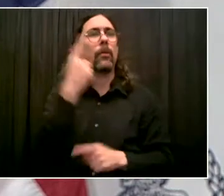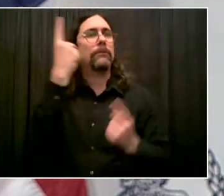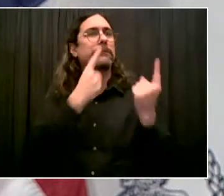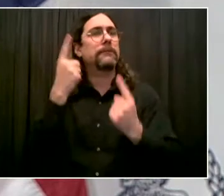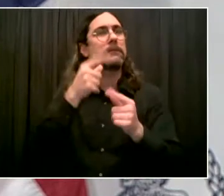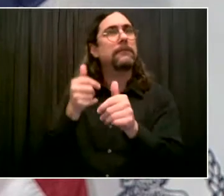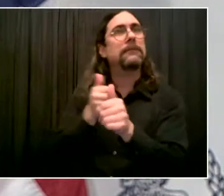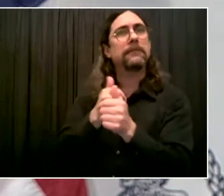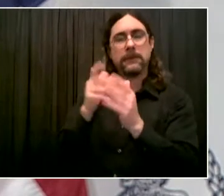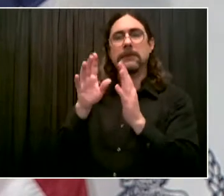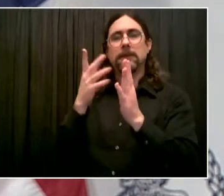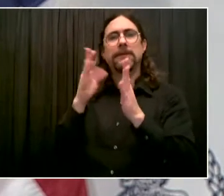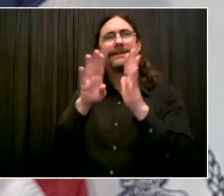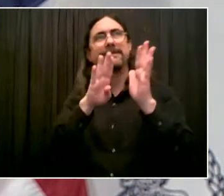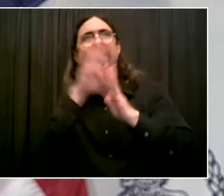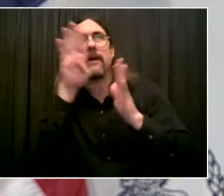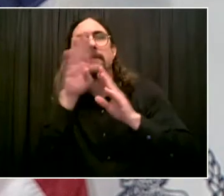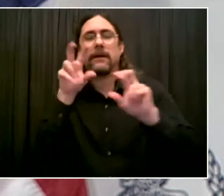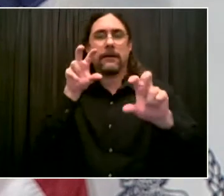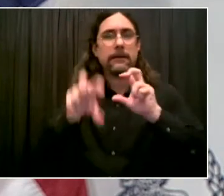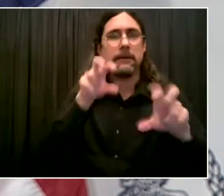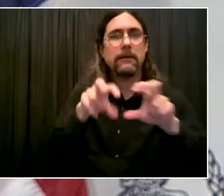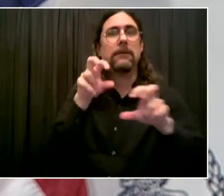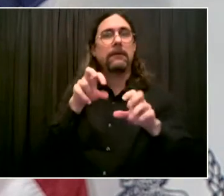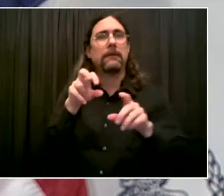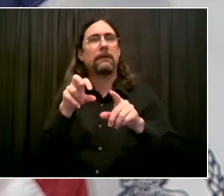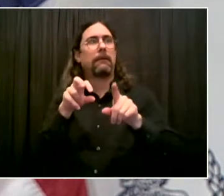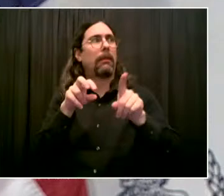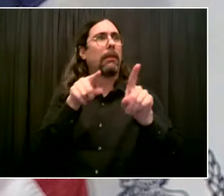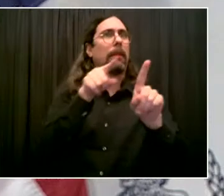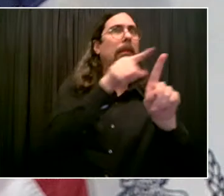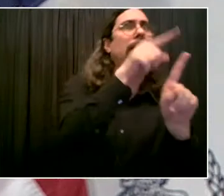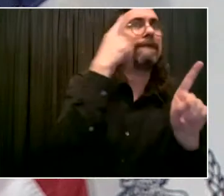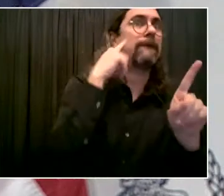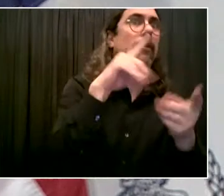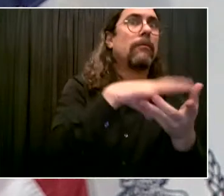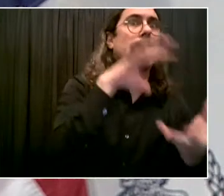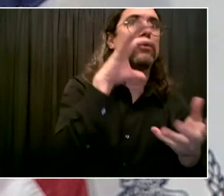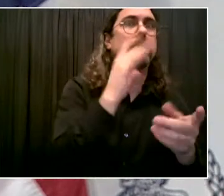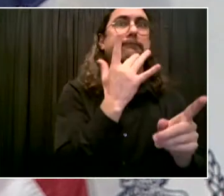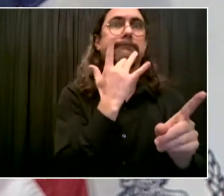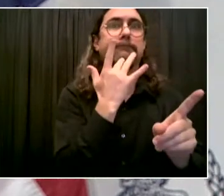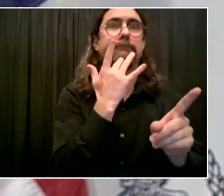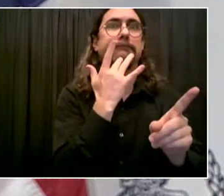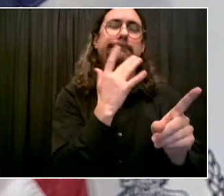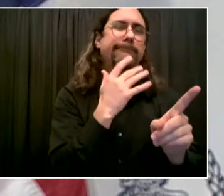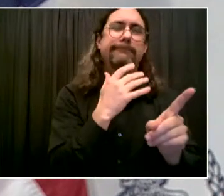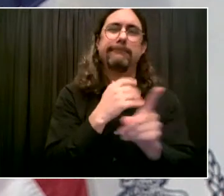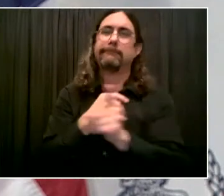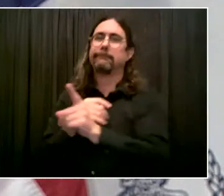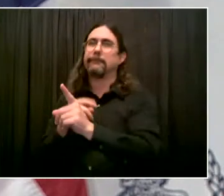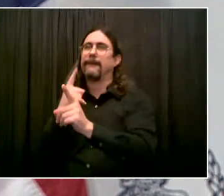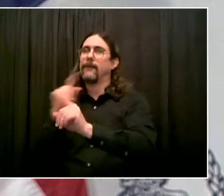COMMUNITY HAVING JUSTICE. THE SPECIFIC IDEAS I TALKED ABOUT EARLIER AS PART OF OUR